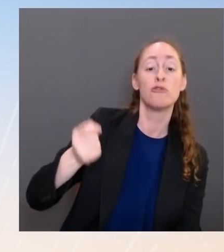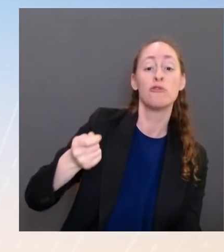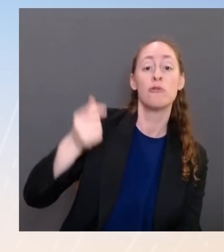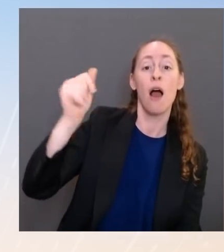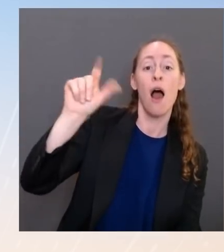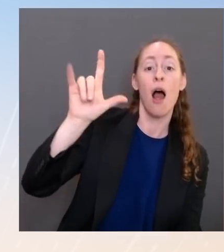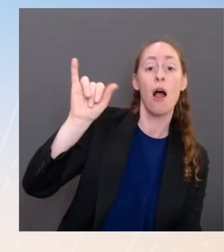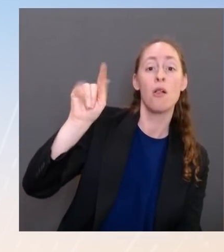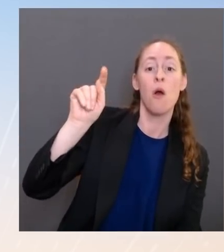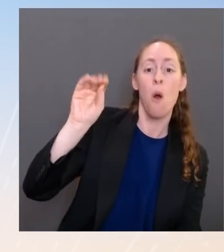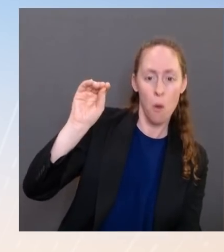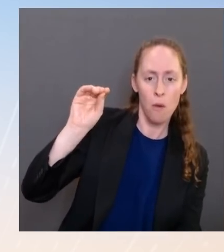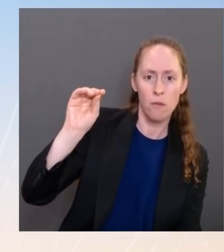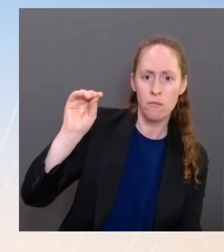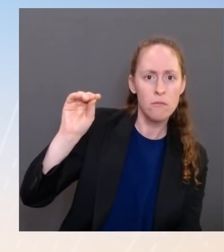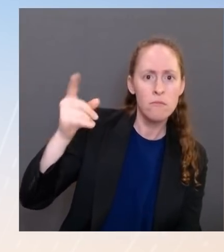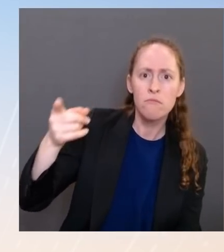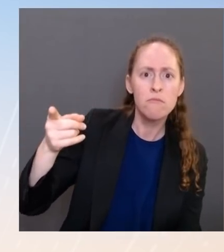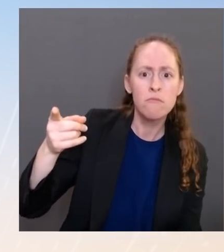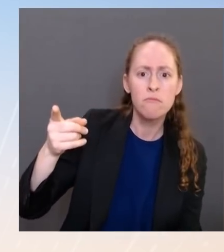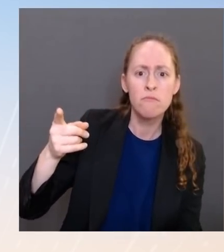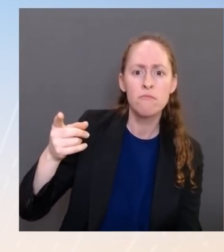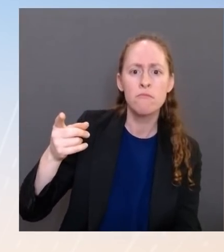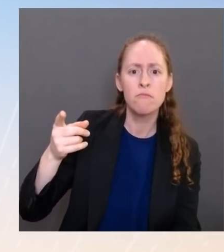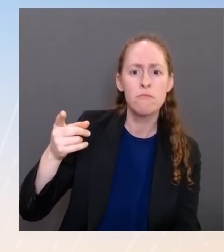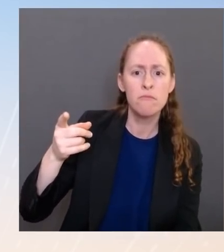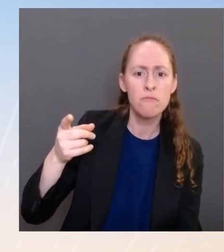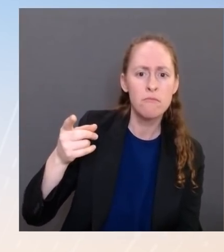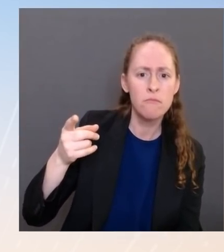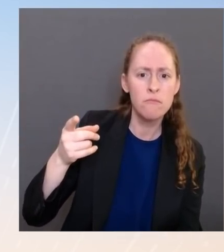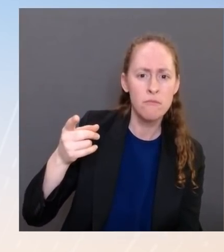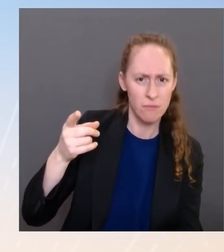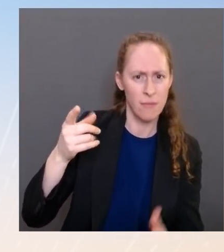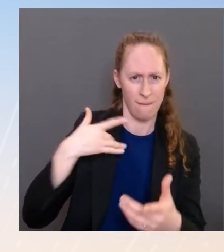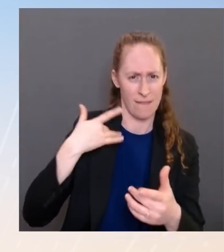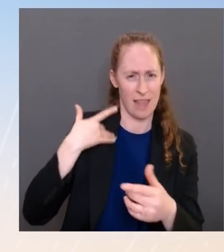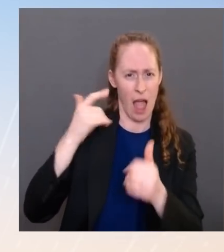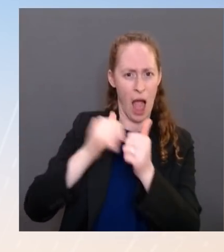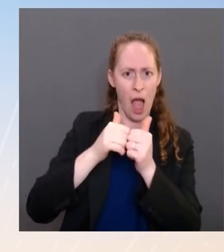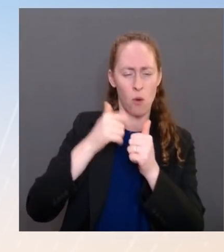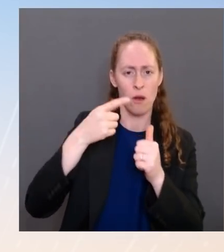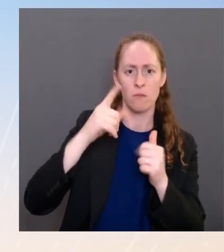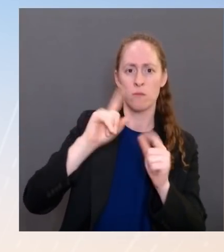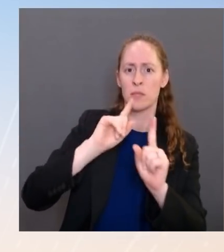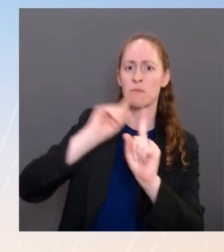but I'm happy to repeat because I think it's important for everybody to hear, that the President's longstanding view